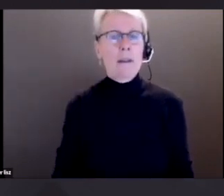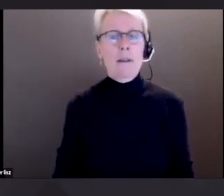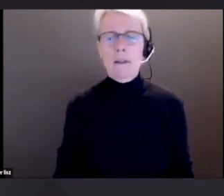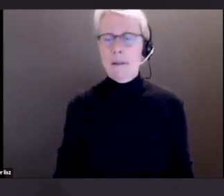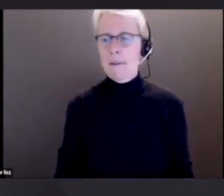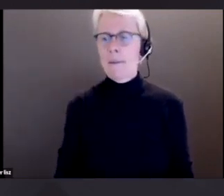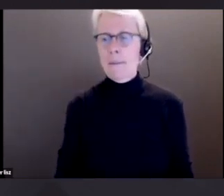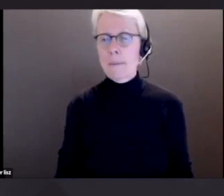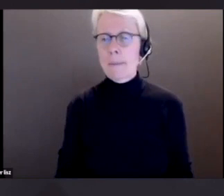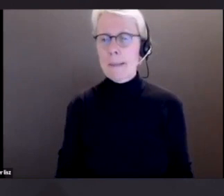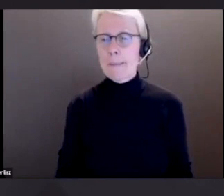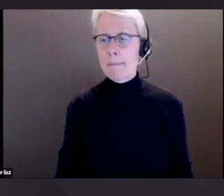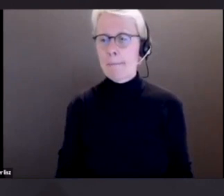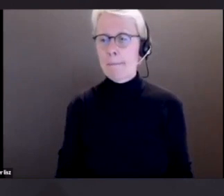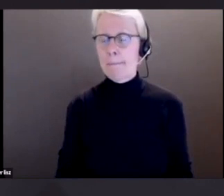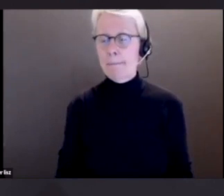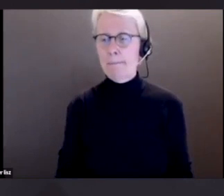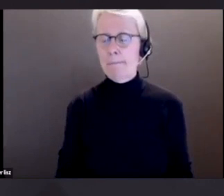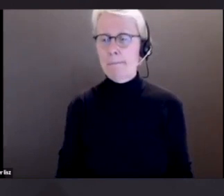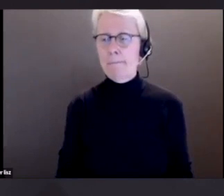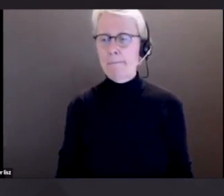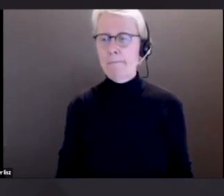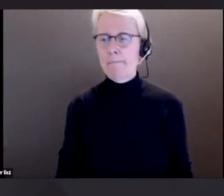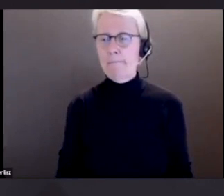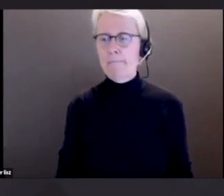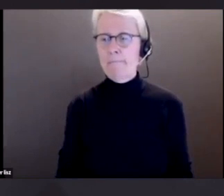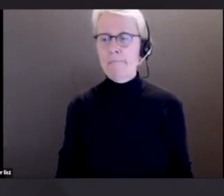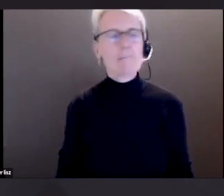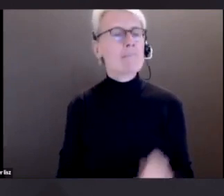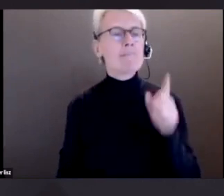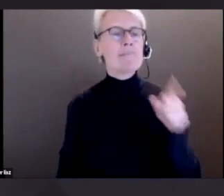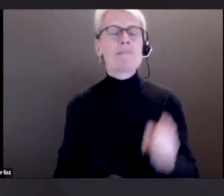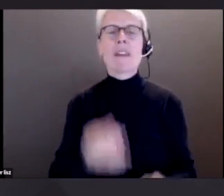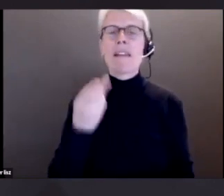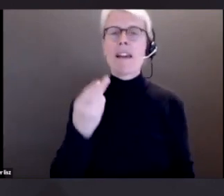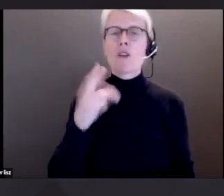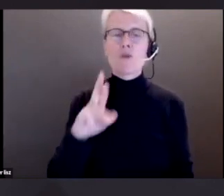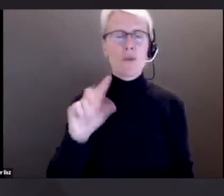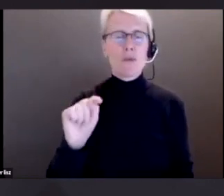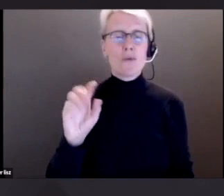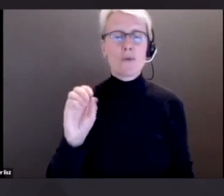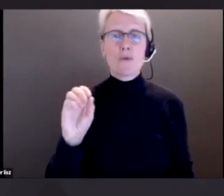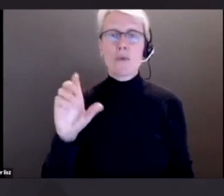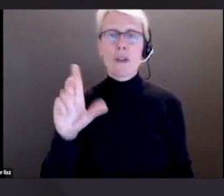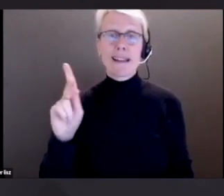The CASE toolkit has been designed in collaboration with the supported employment community to assist small